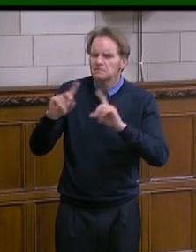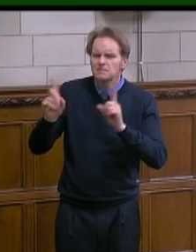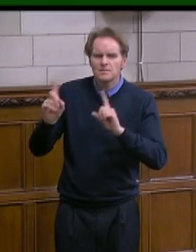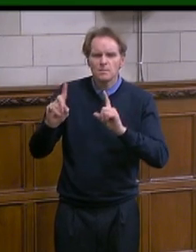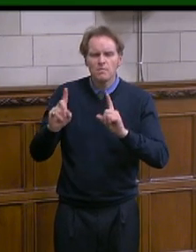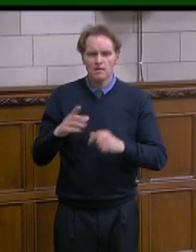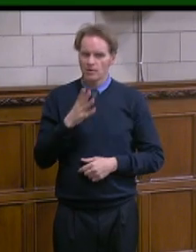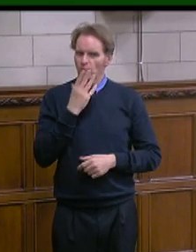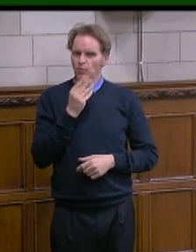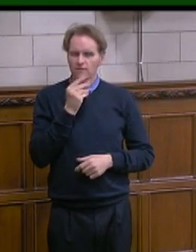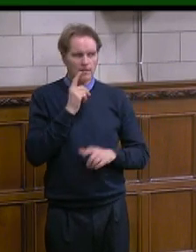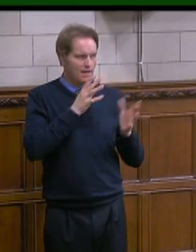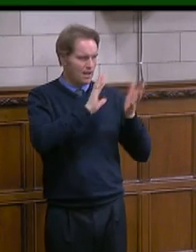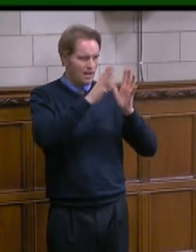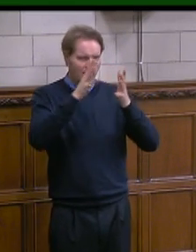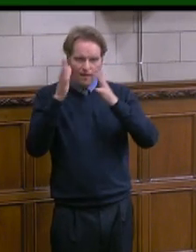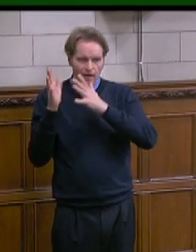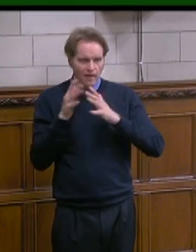BSL opens doors for people.